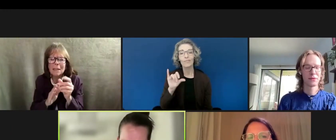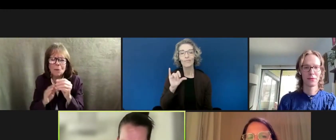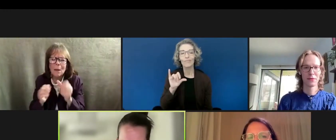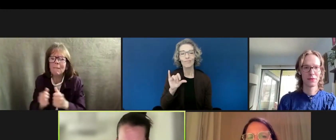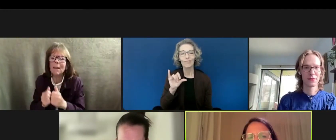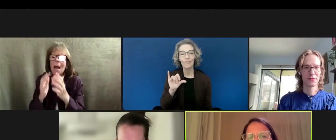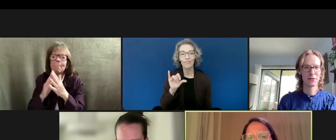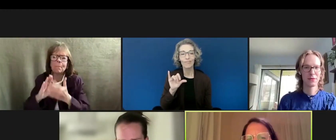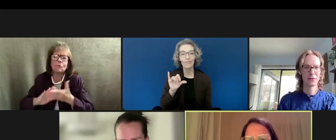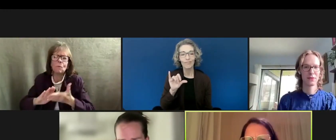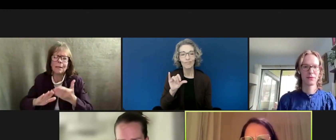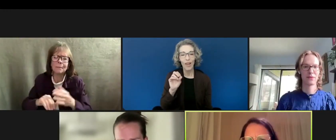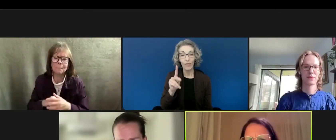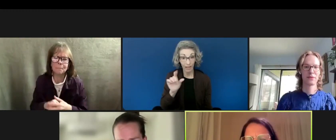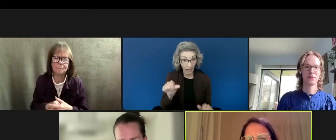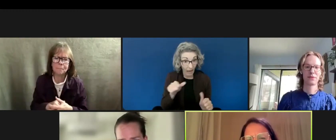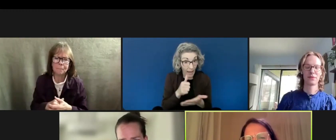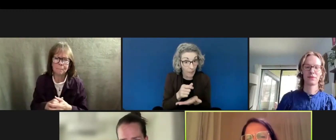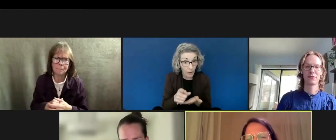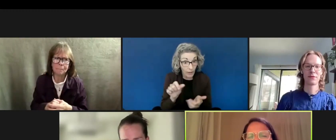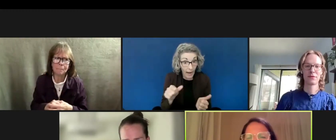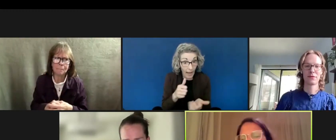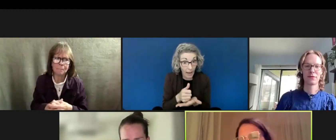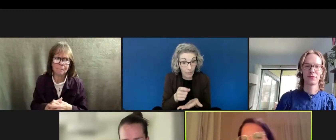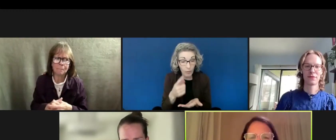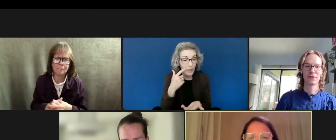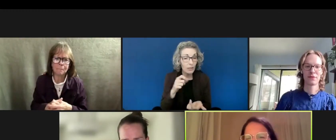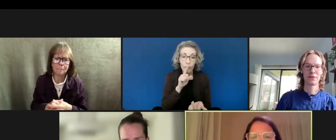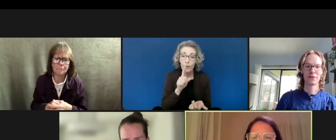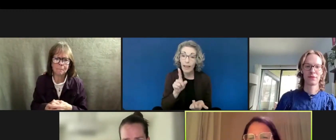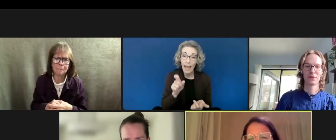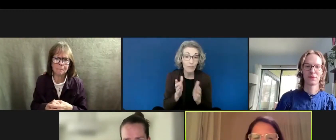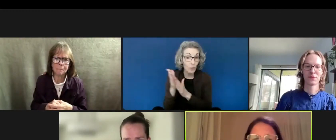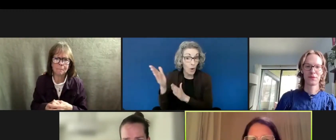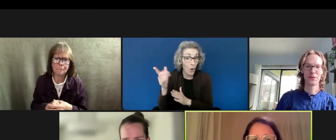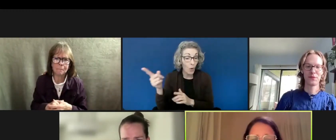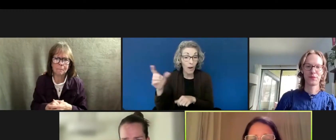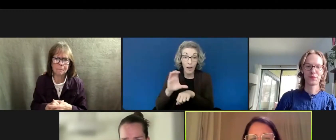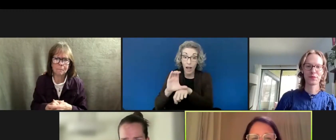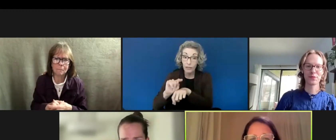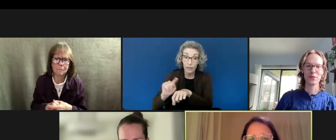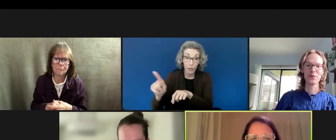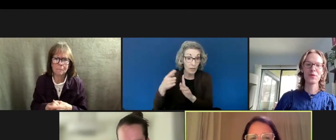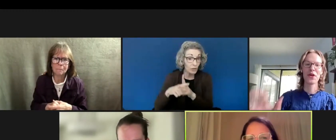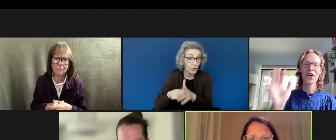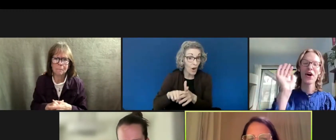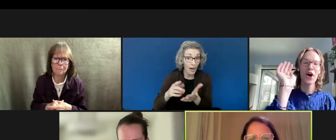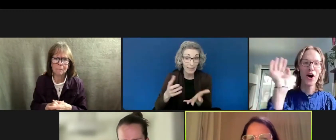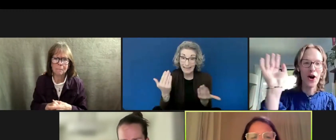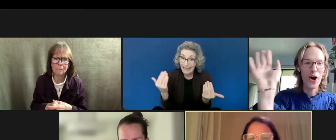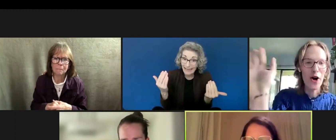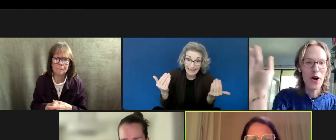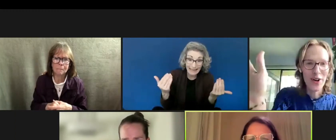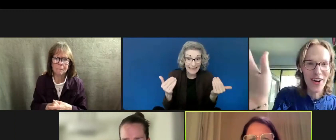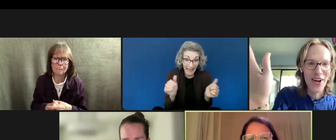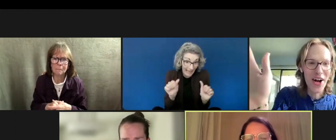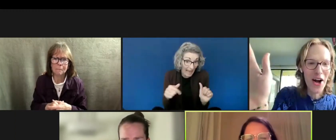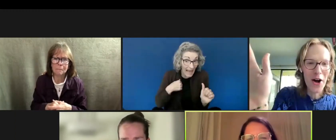Okay, can I help you with that? Cuz we really have to go, the consultations are starting, so can i just do it?